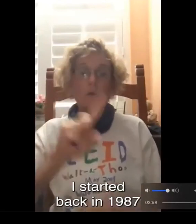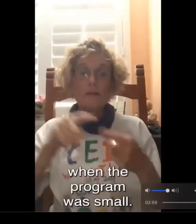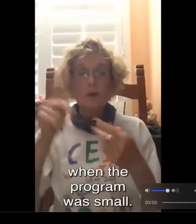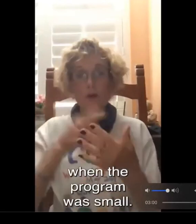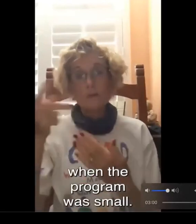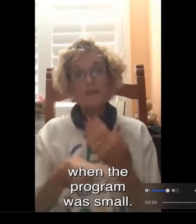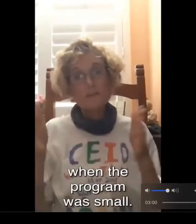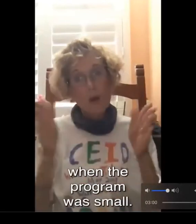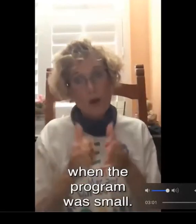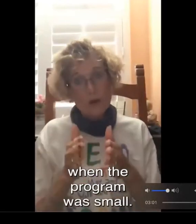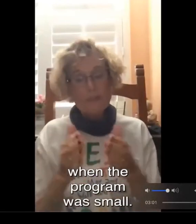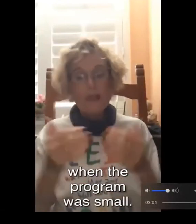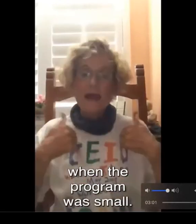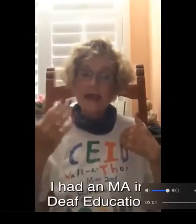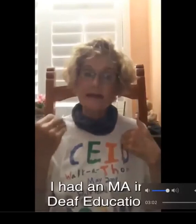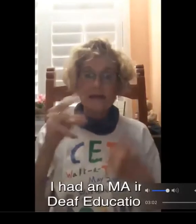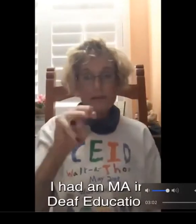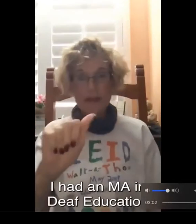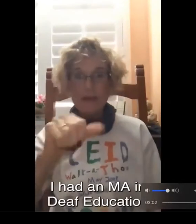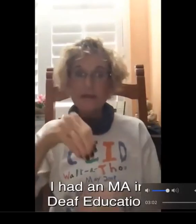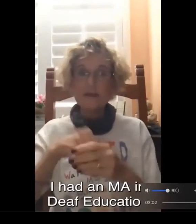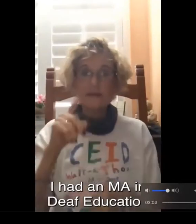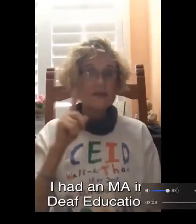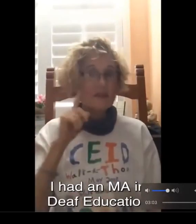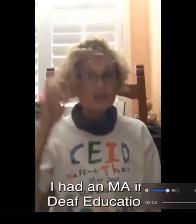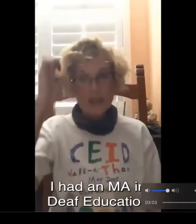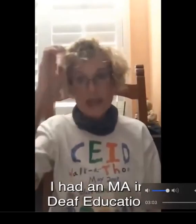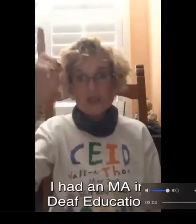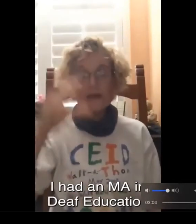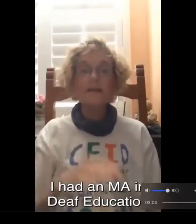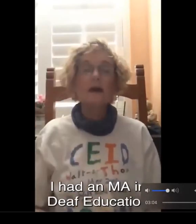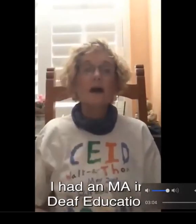when the program was small. I had an MA in Deaf Education.